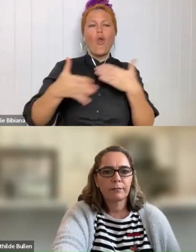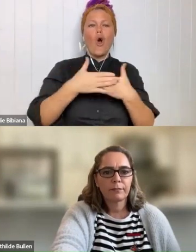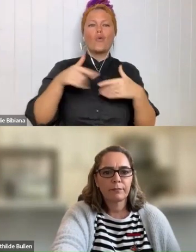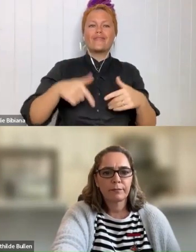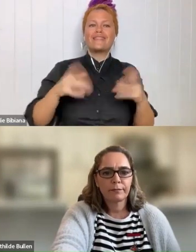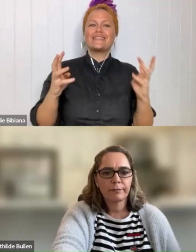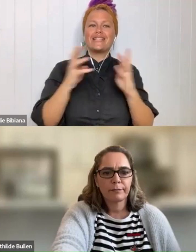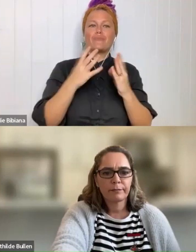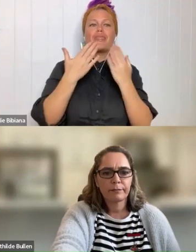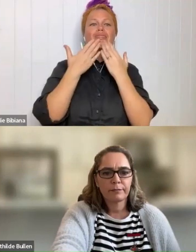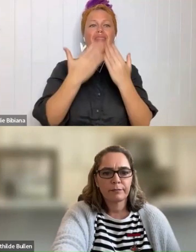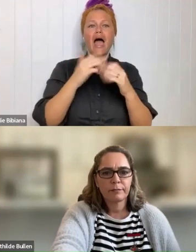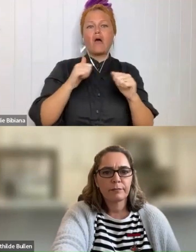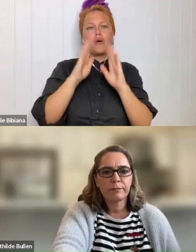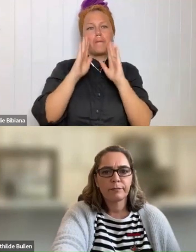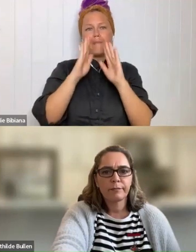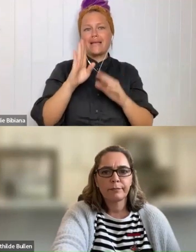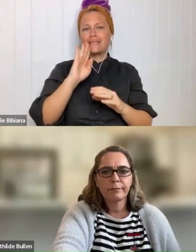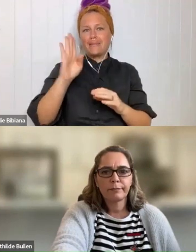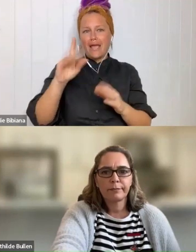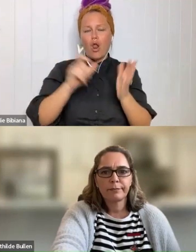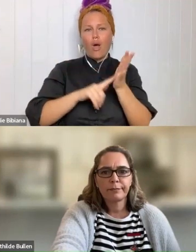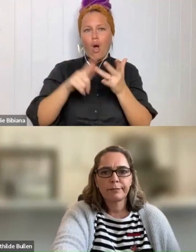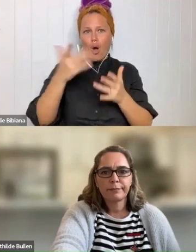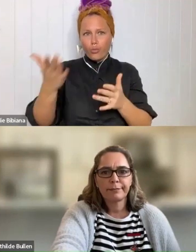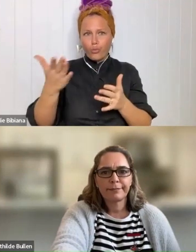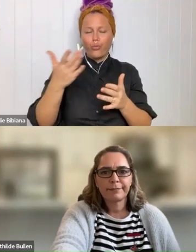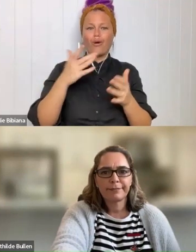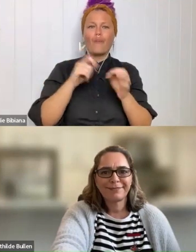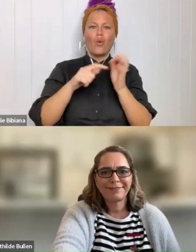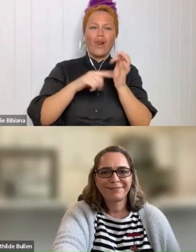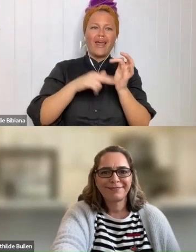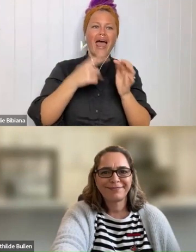incredible speakers, Clo Bullen and Caroline Bowditch for